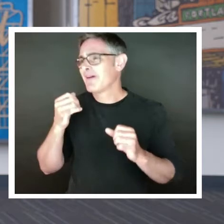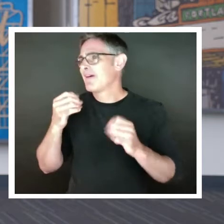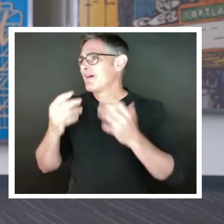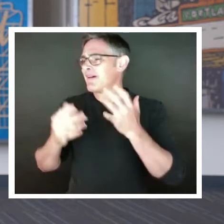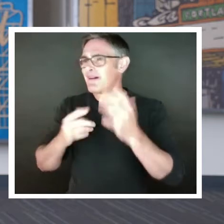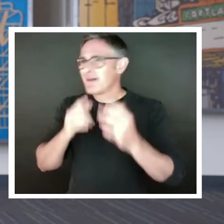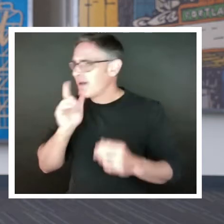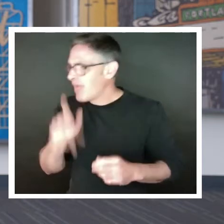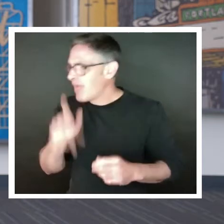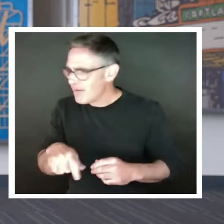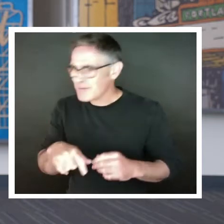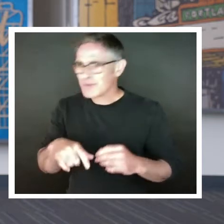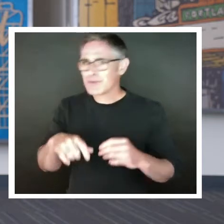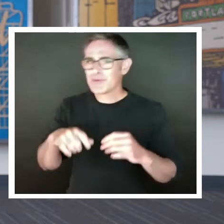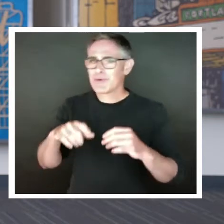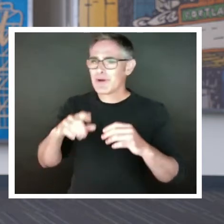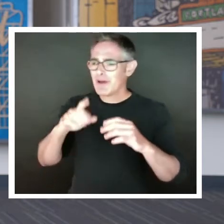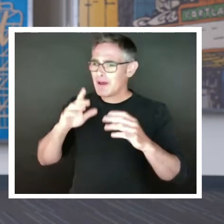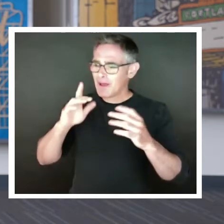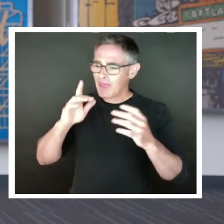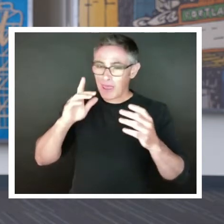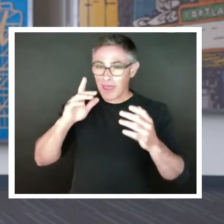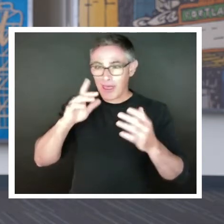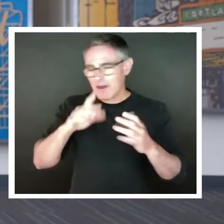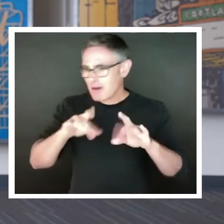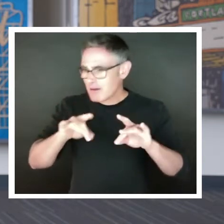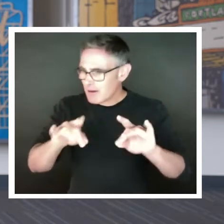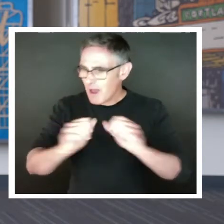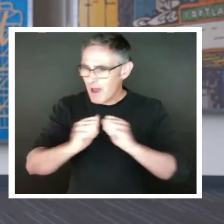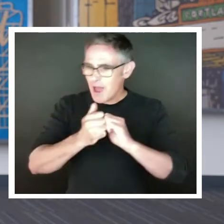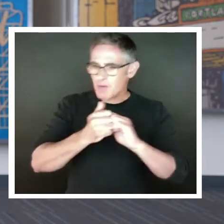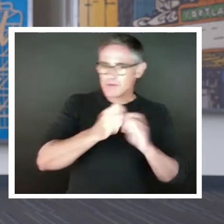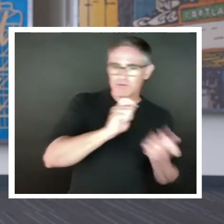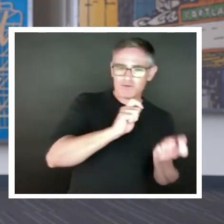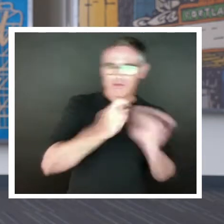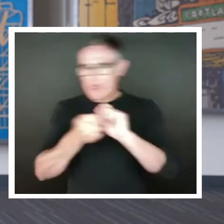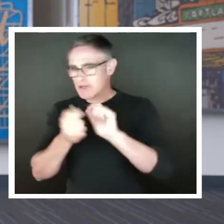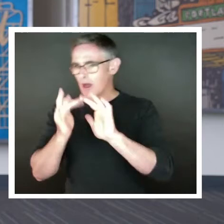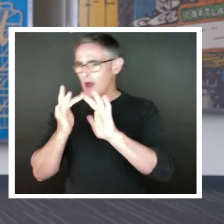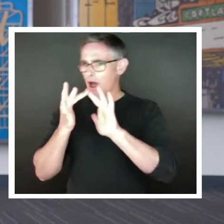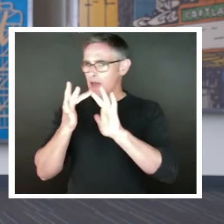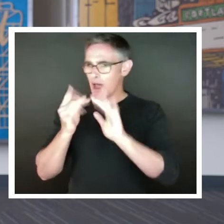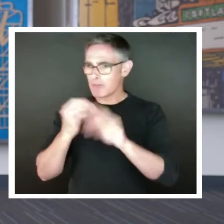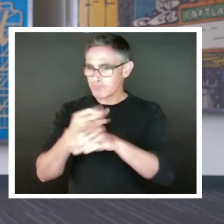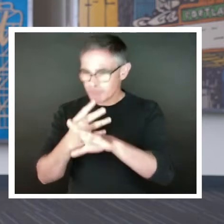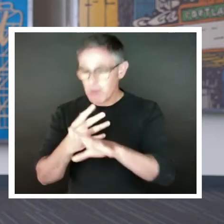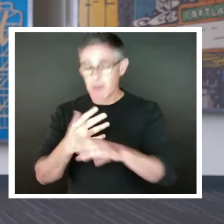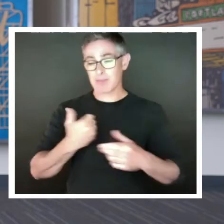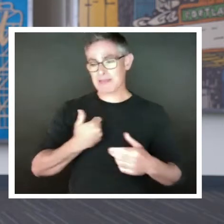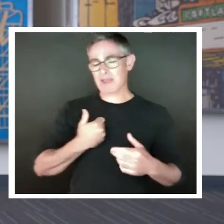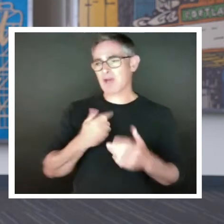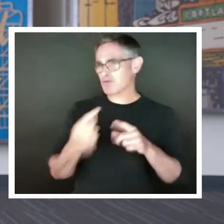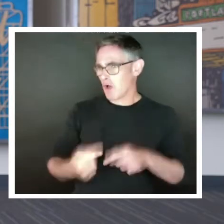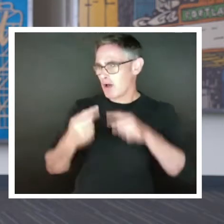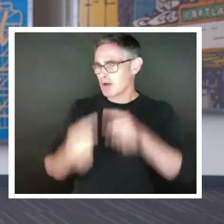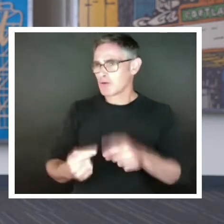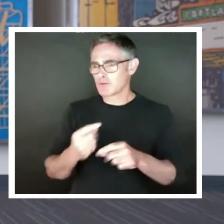to significant learning adjustments. And as someone who really struggled with virtual learning, I want to acknowledge this.